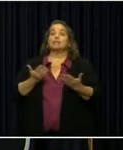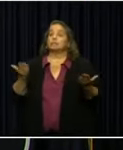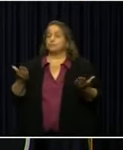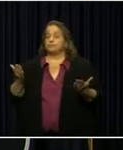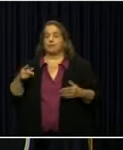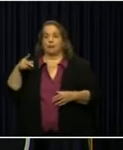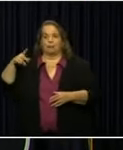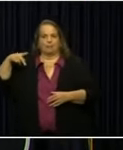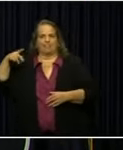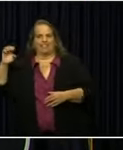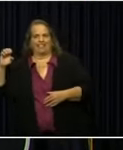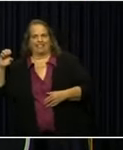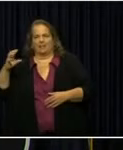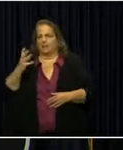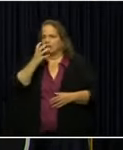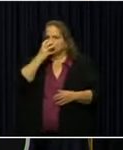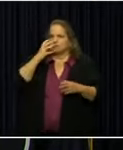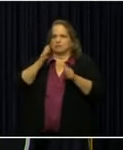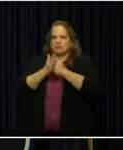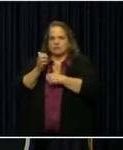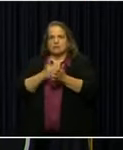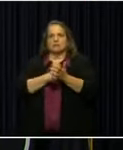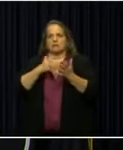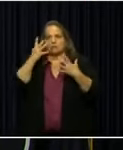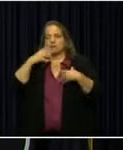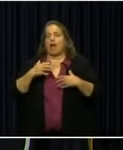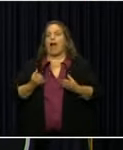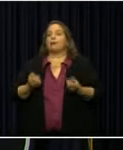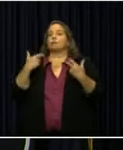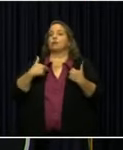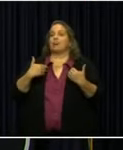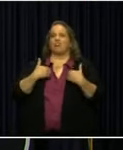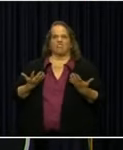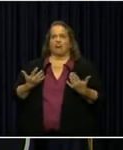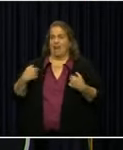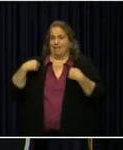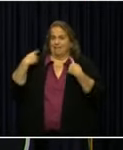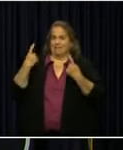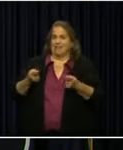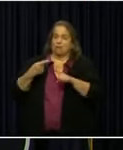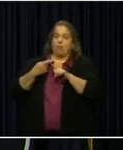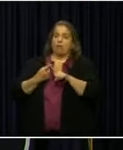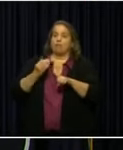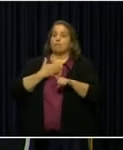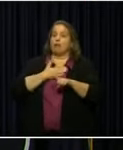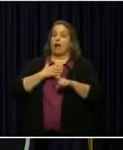PATIENT SAFE. SO IF YOU GO INTO THE HOSPITAL TO HAVE A SIMPLE PROCEDURE, YOU SHOULD NOTE LEAVE WITH THE CON ARTIST EVER CORONAVIRUS, AND SO